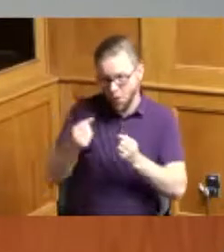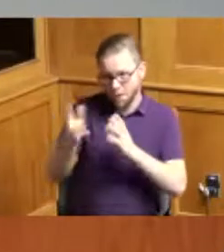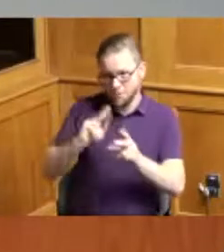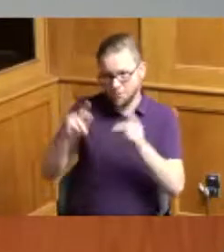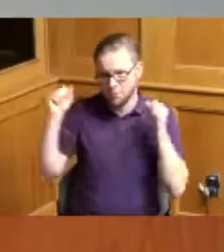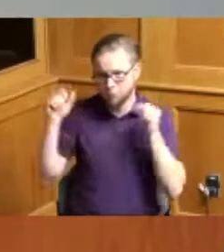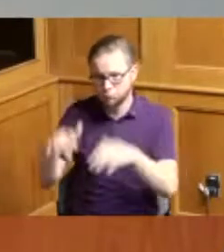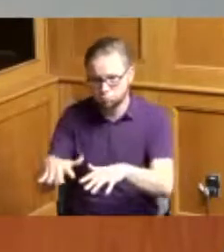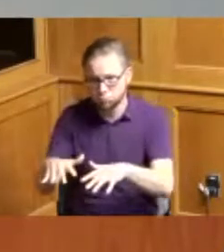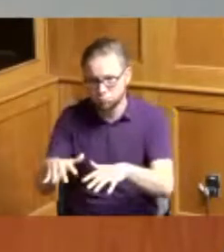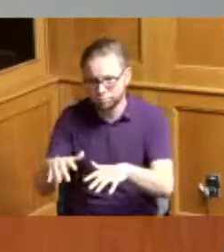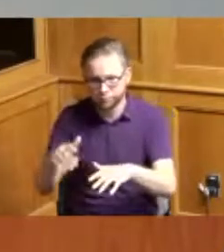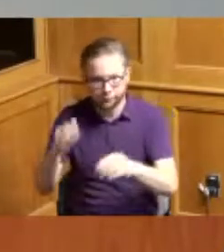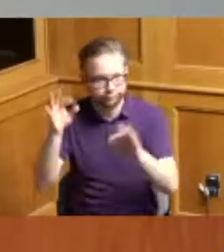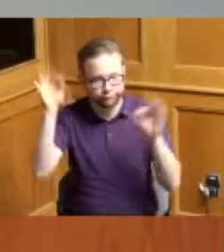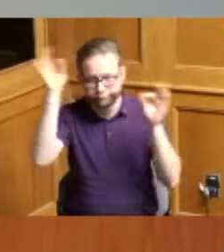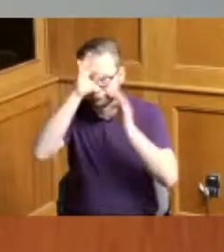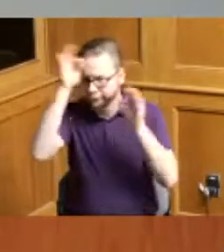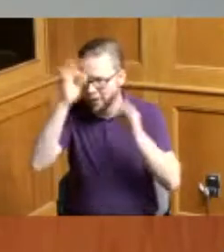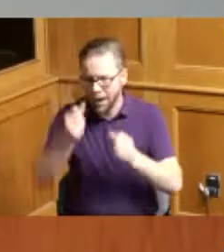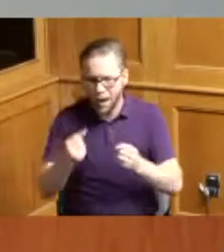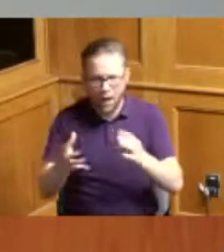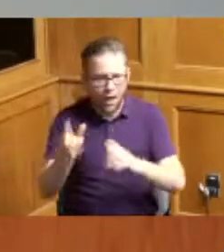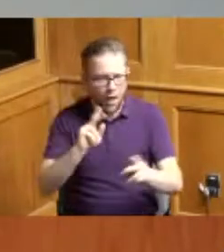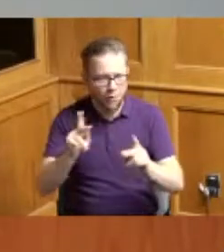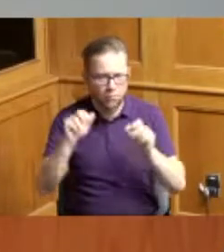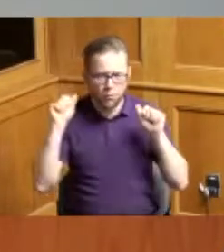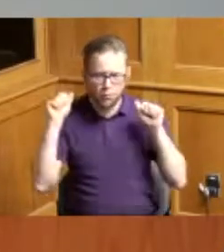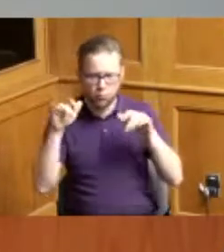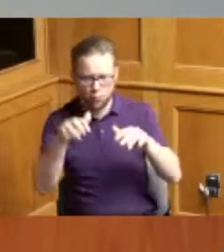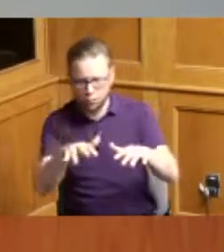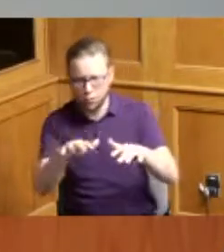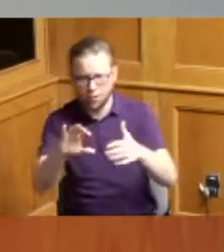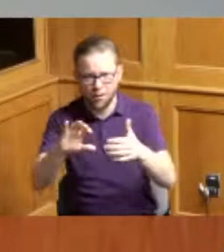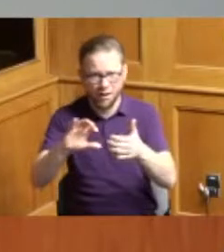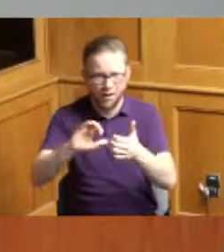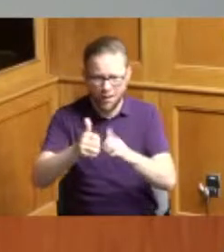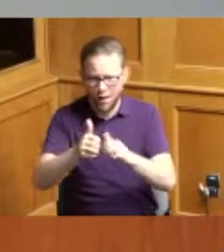sense of how many people will be going down nor do we know how to prepare for it so I don't know